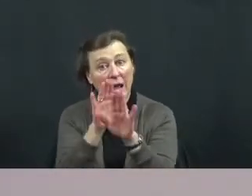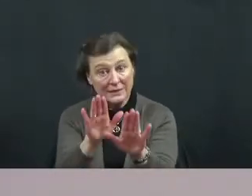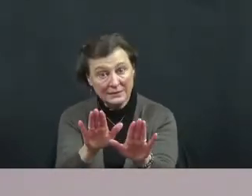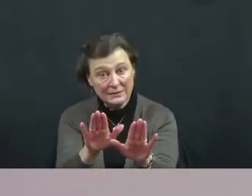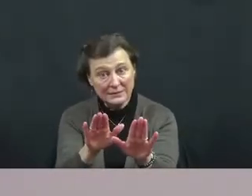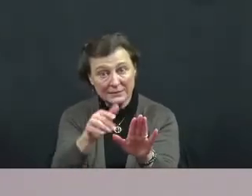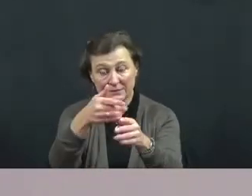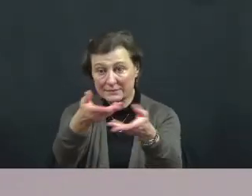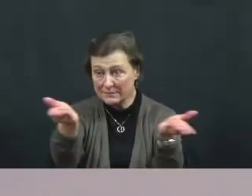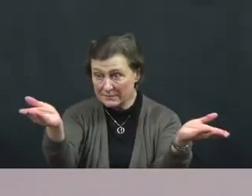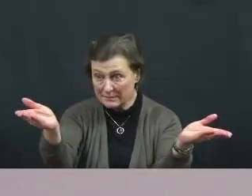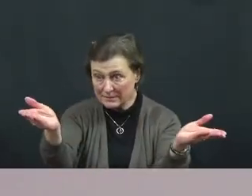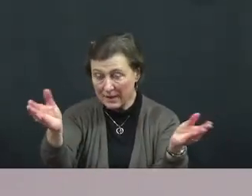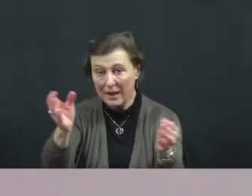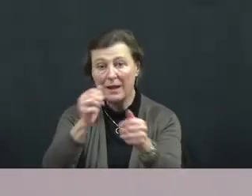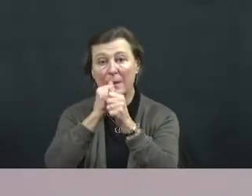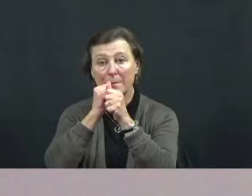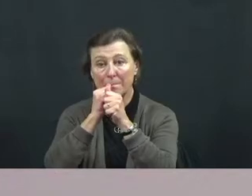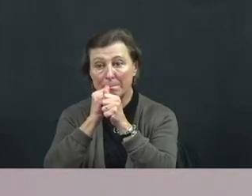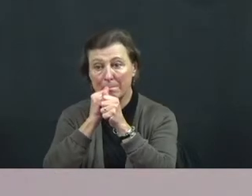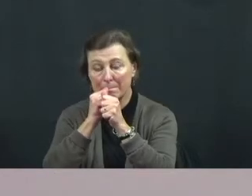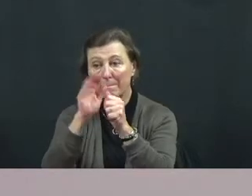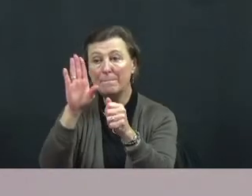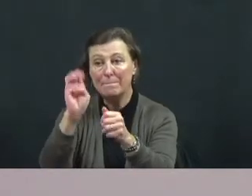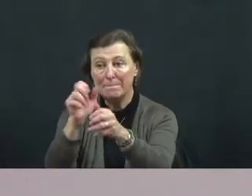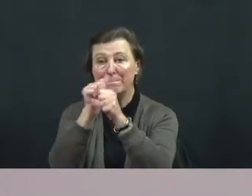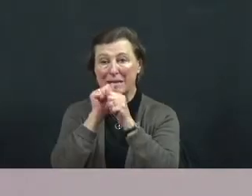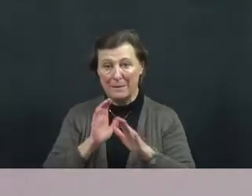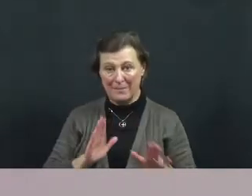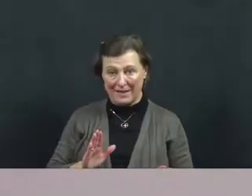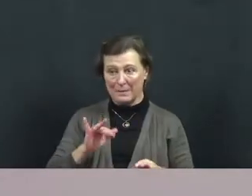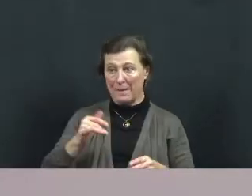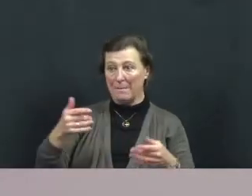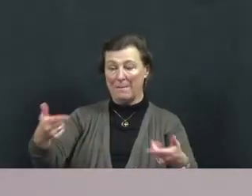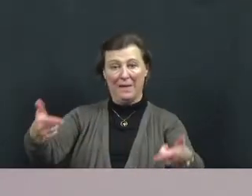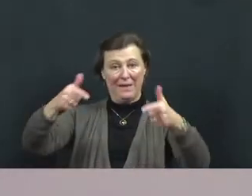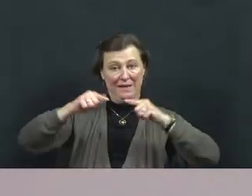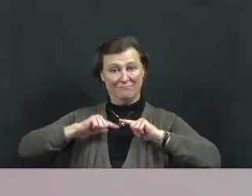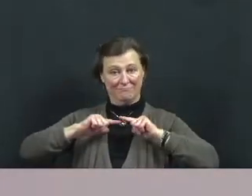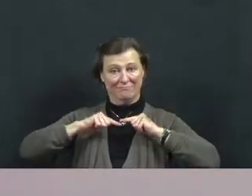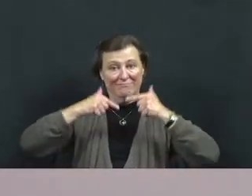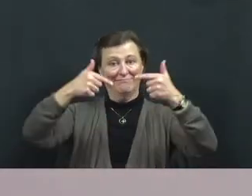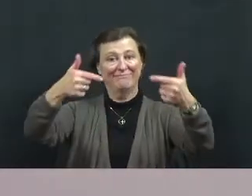another. We're here to bless and be blessed by one another.